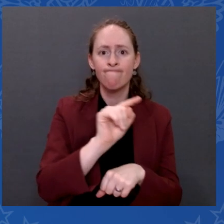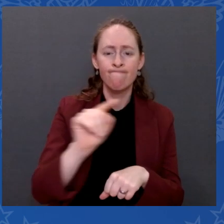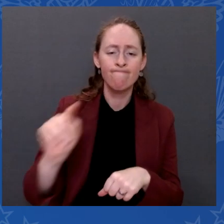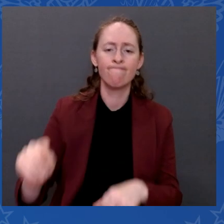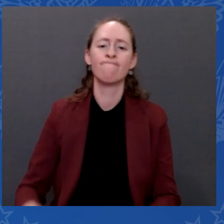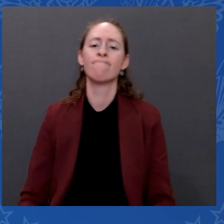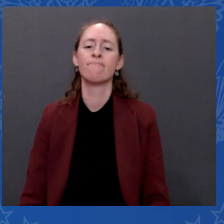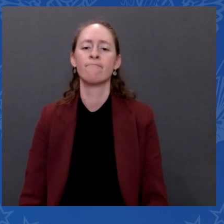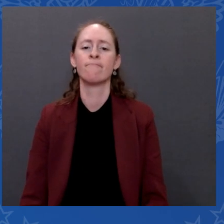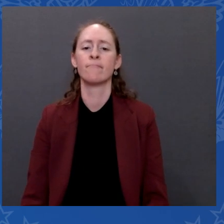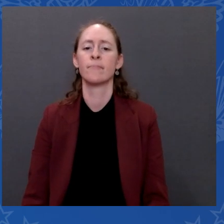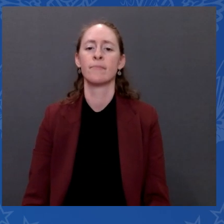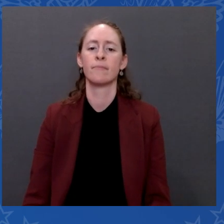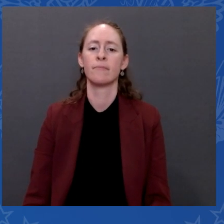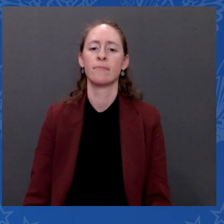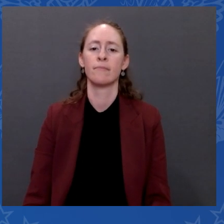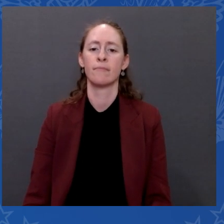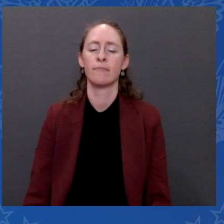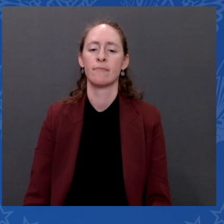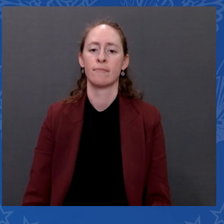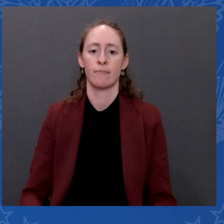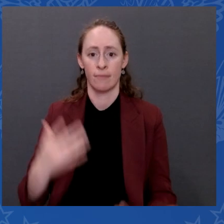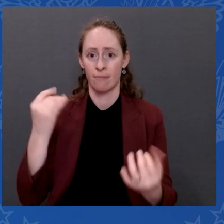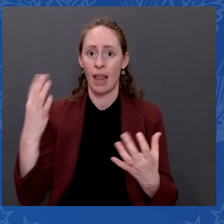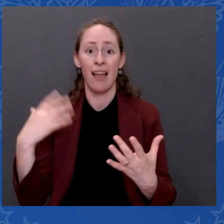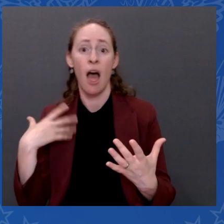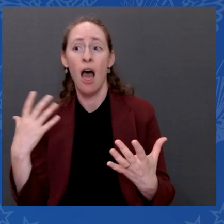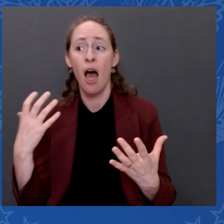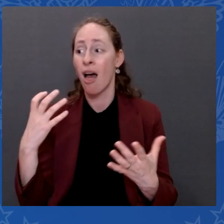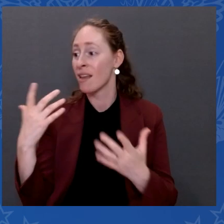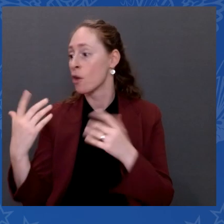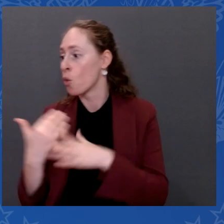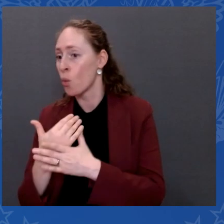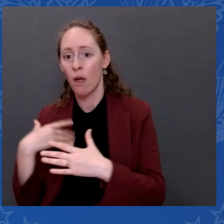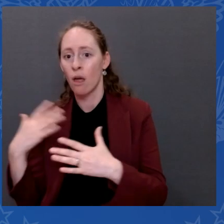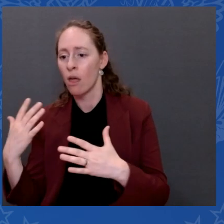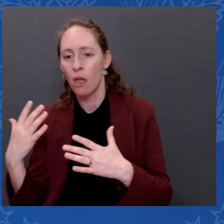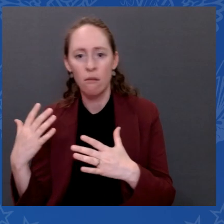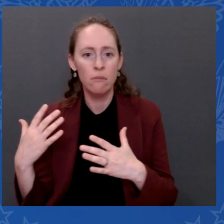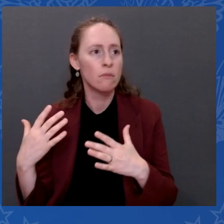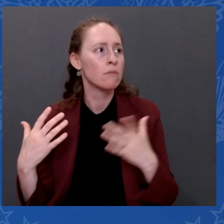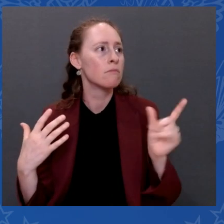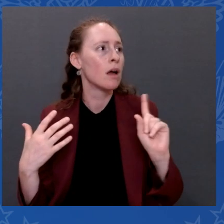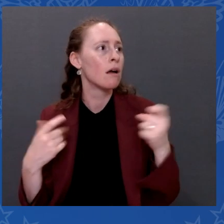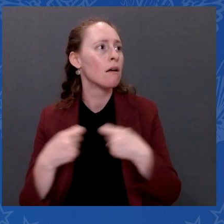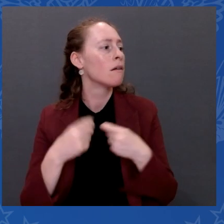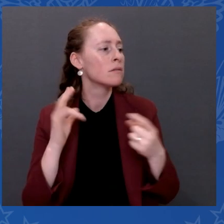because they can't get semiconductors, for instance. And that, you know, when it's another country